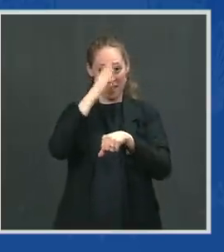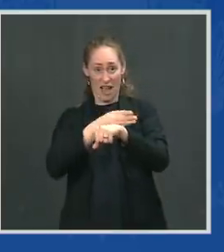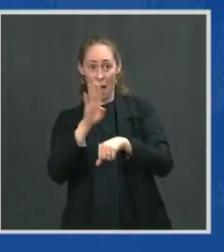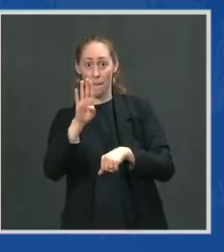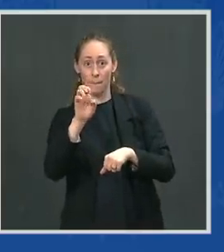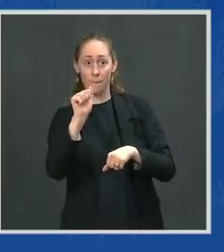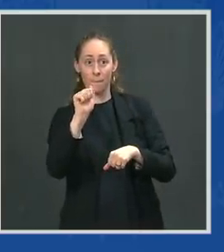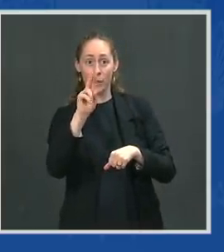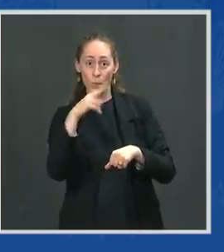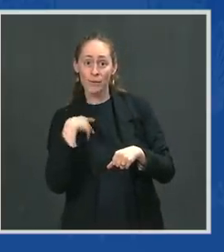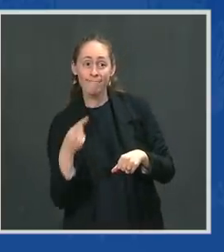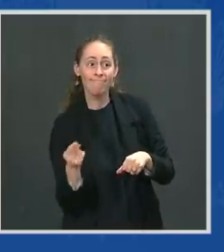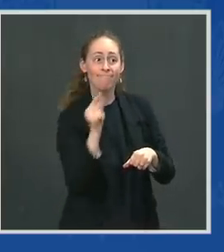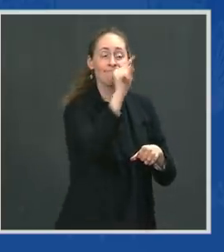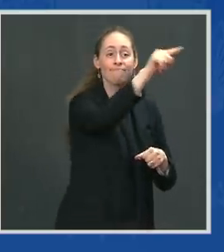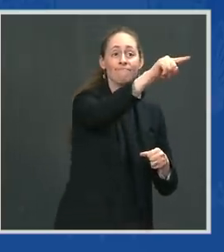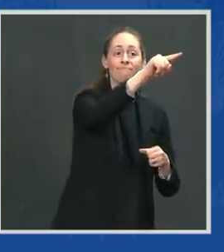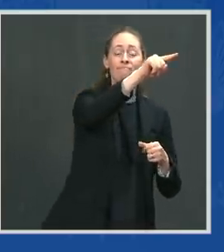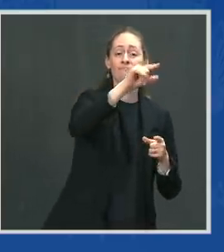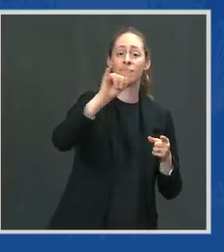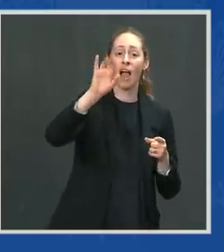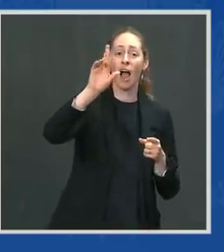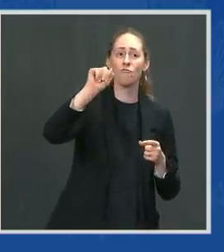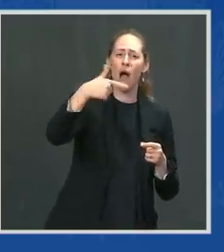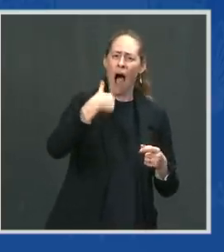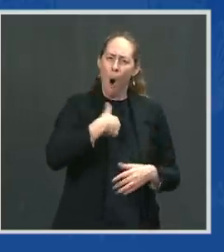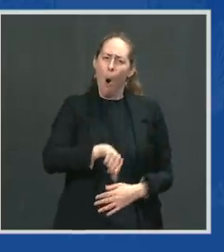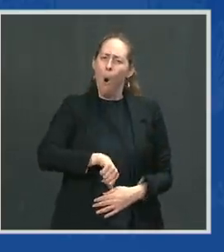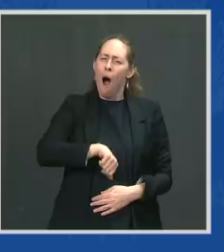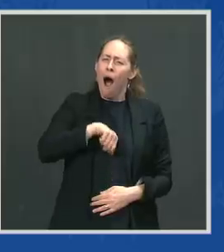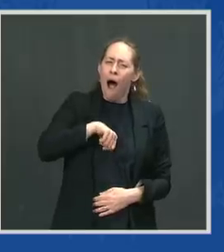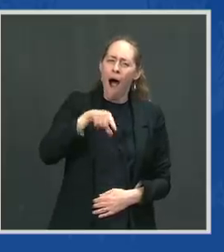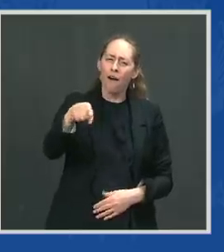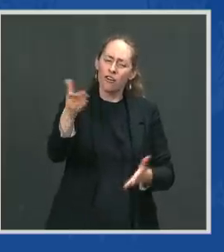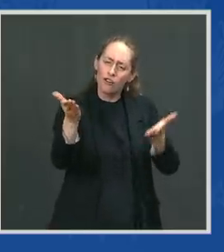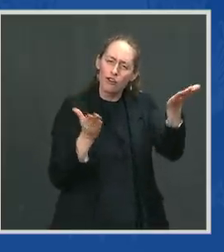how proud he was to serve his country; how insistent he was to deploy with his unit;